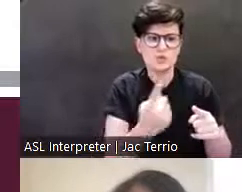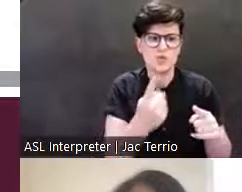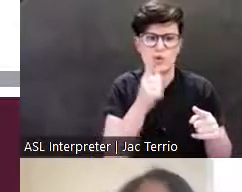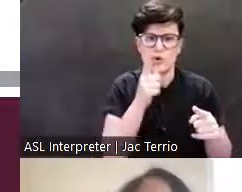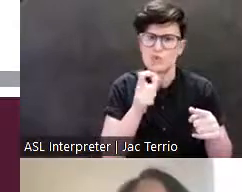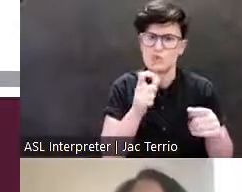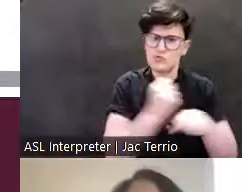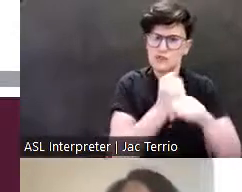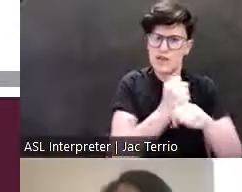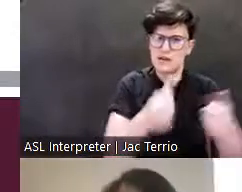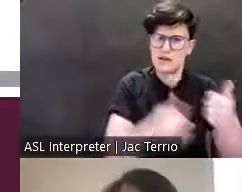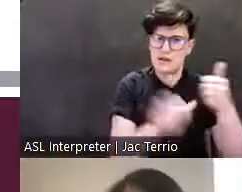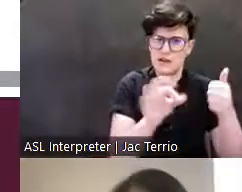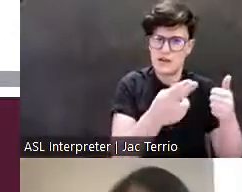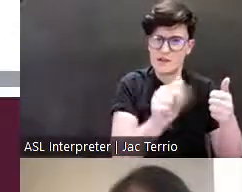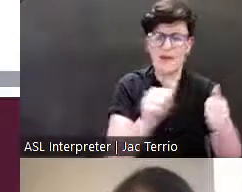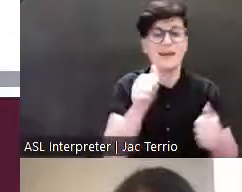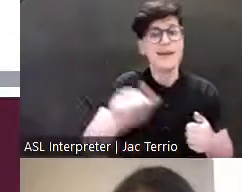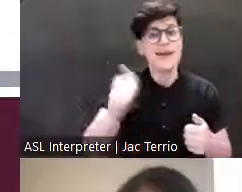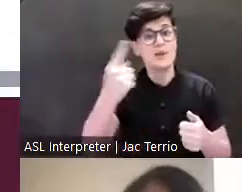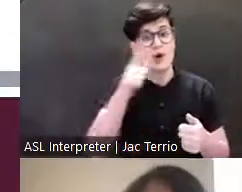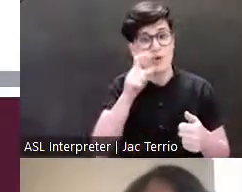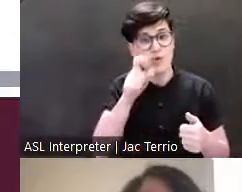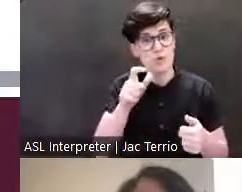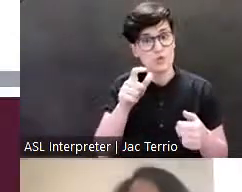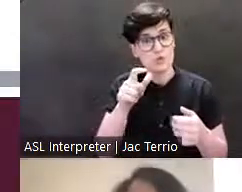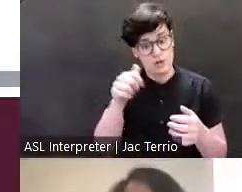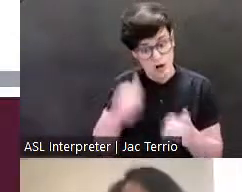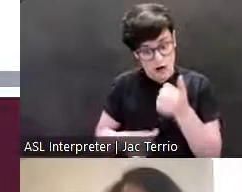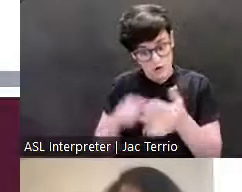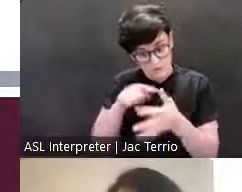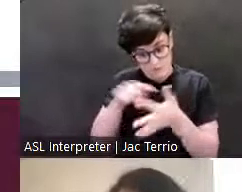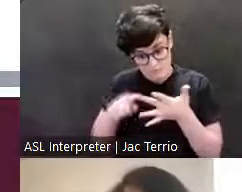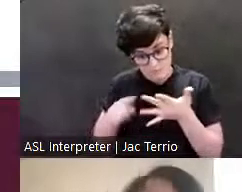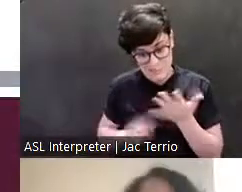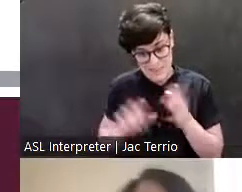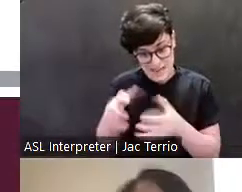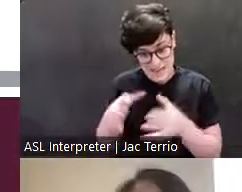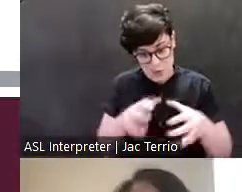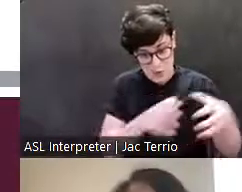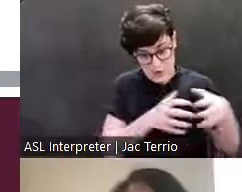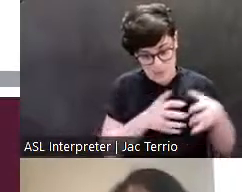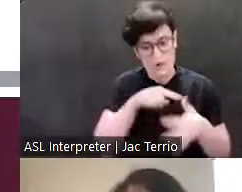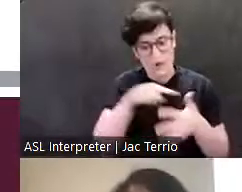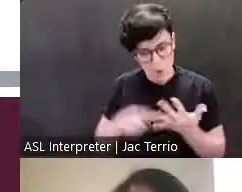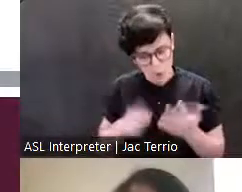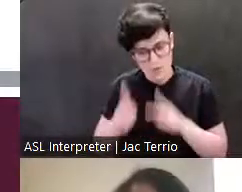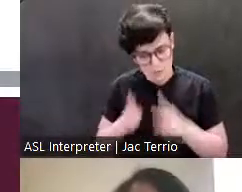Any people who fall into the categories that we just went over our people that are protected by the fair housing act.